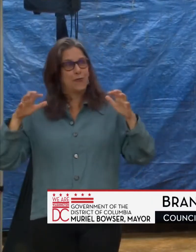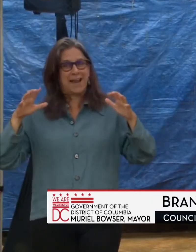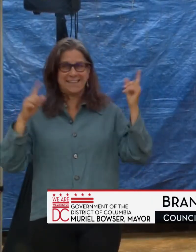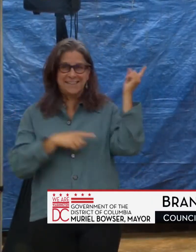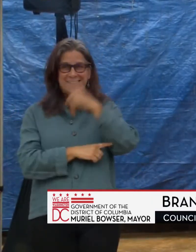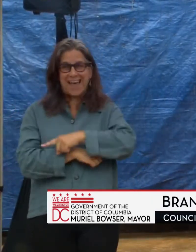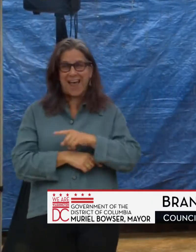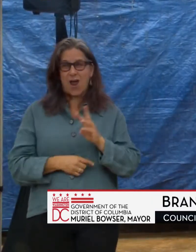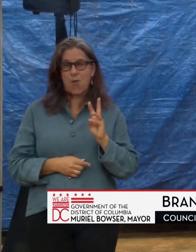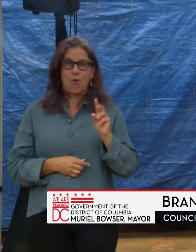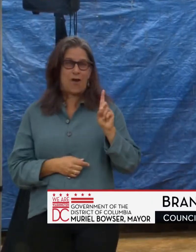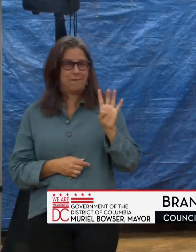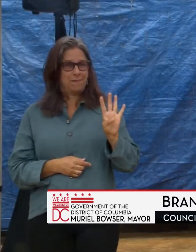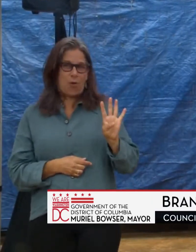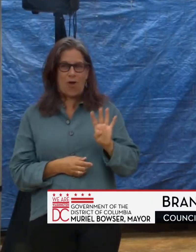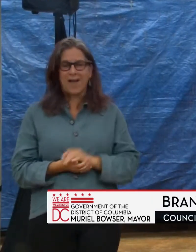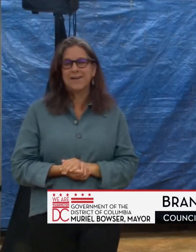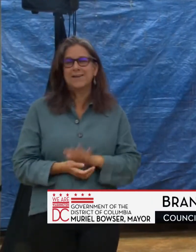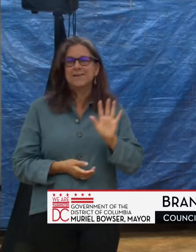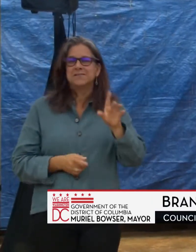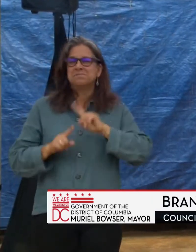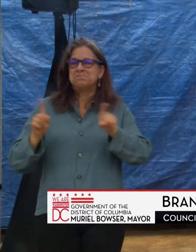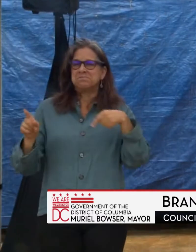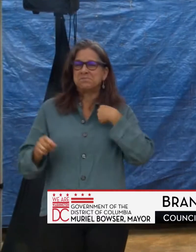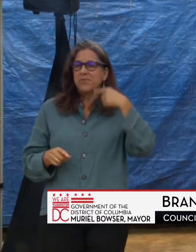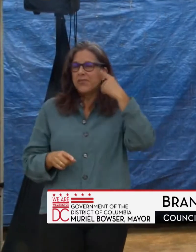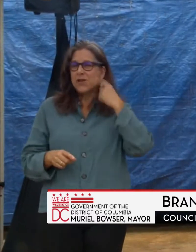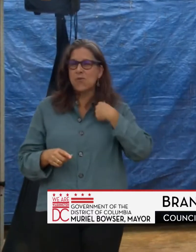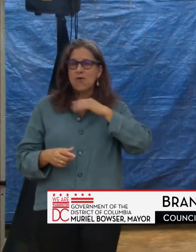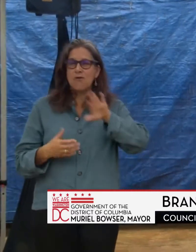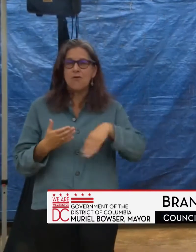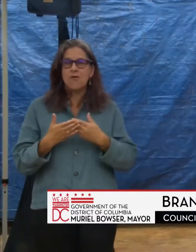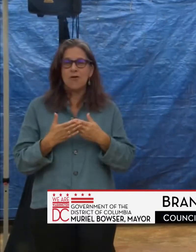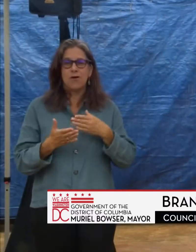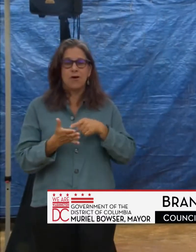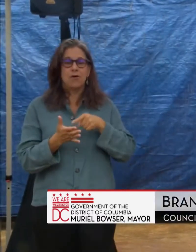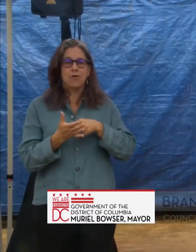BUT I THINK WE ALL OWE A DEBT OF GRATITUDE TO OUR MAYOR WHO